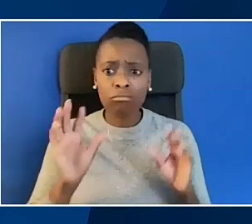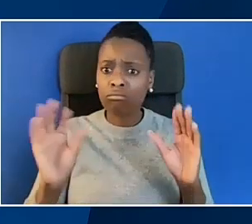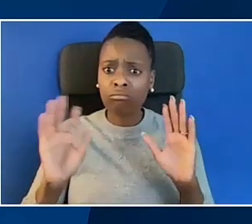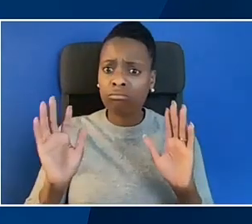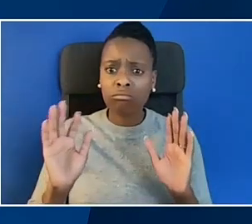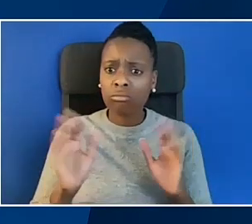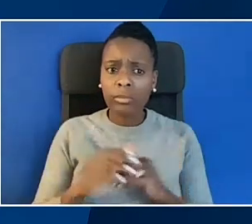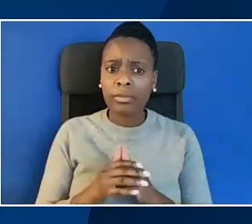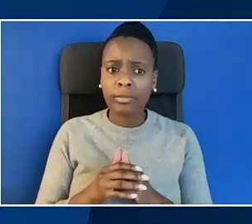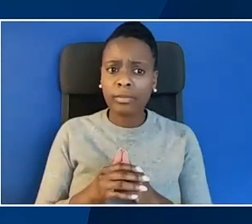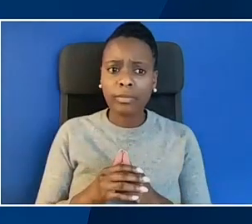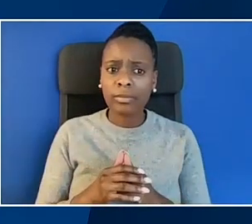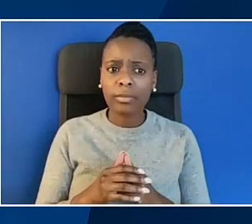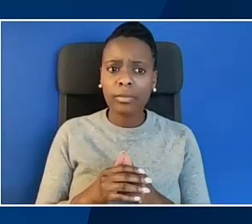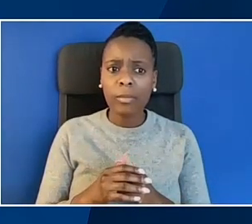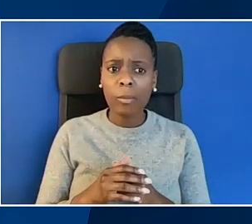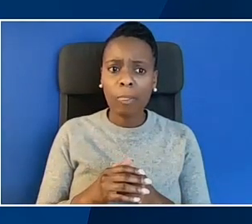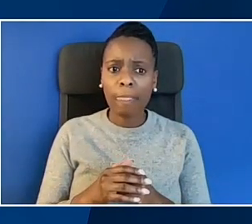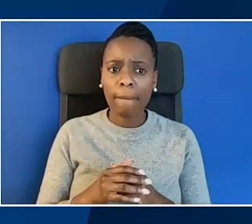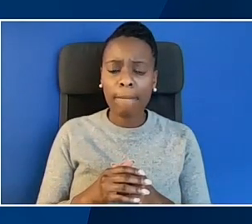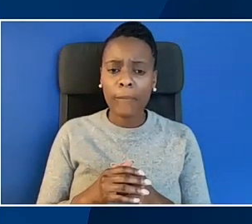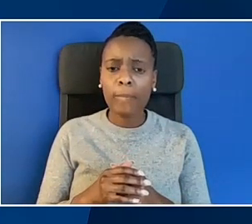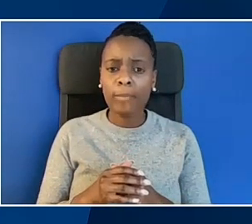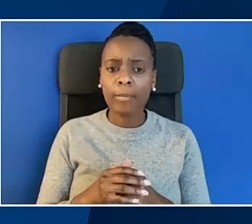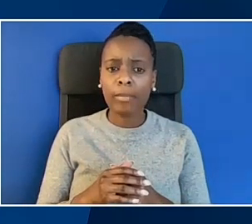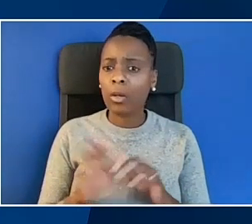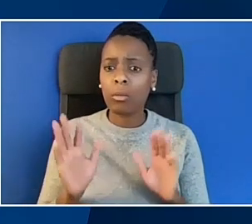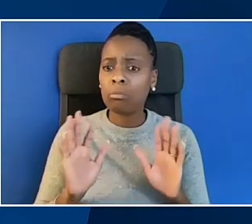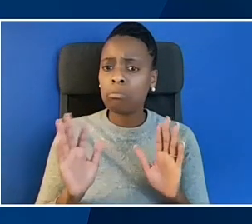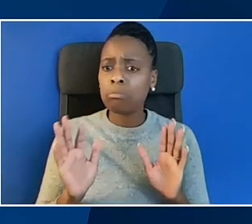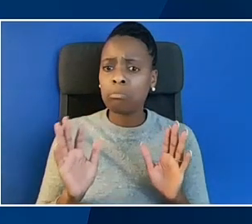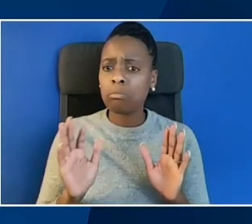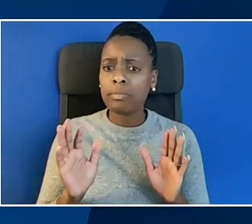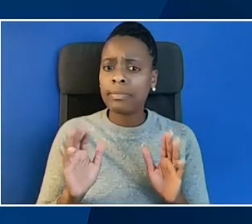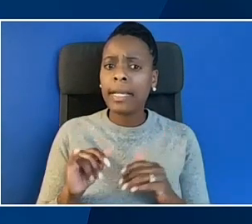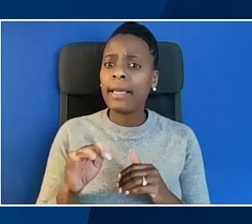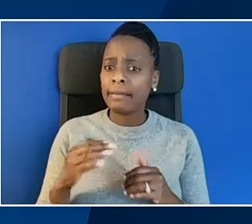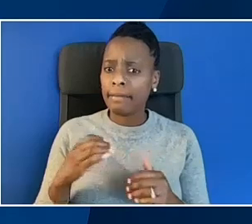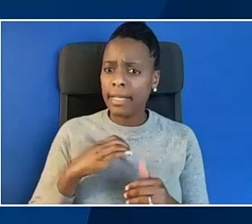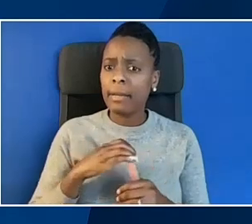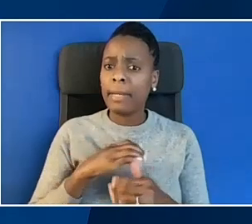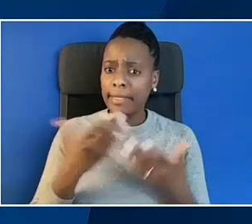Because we've come to. Yeah. No. If you- if the committee has concluded and